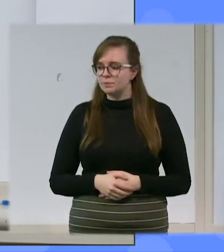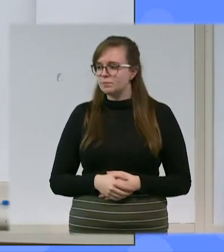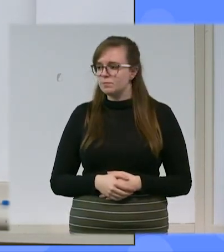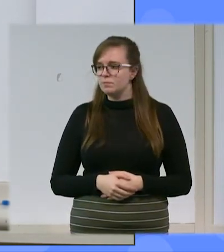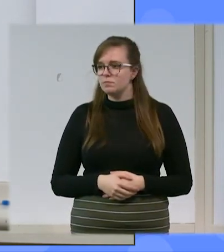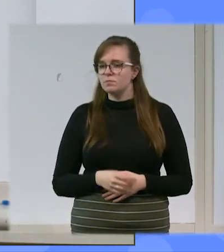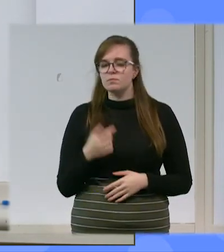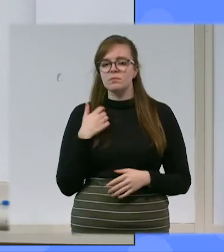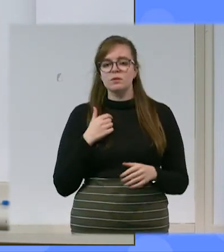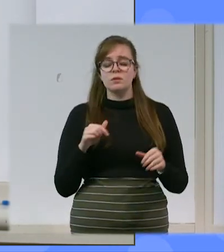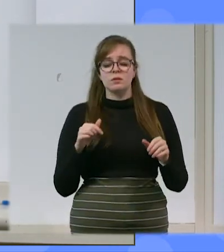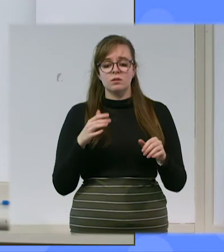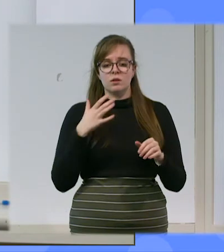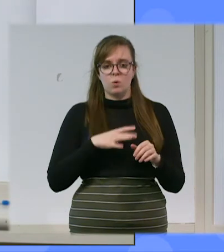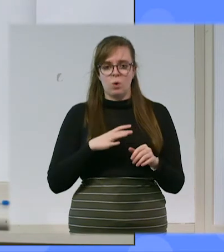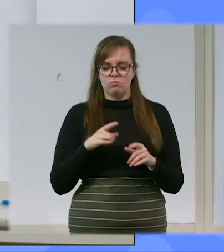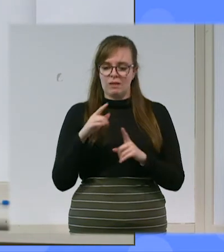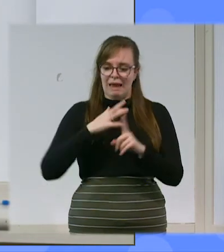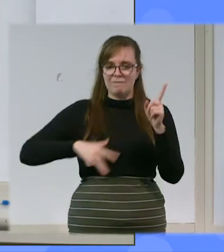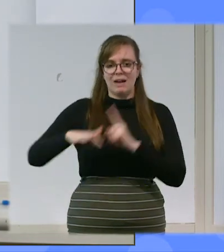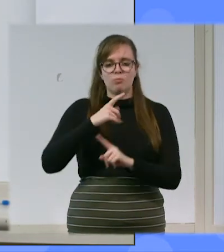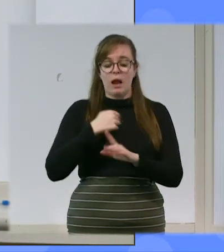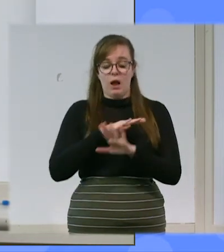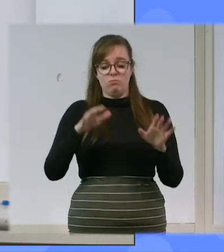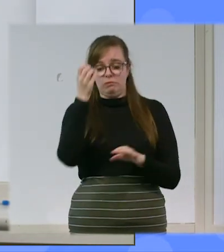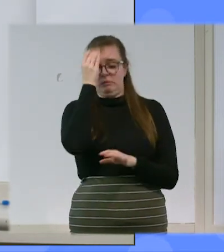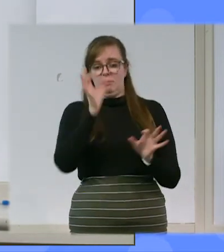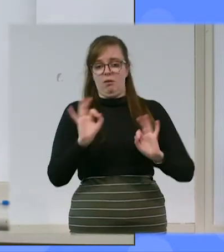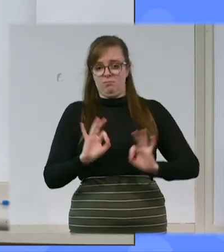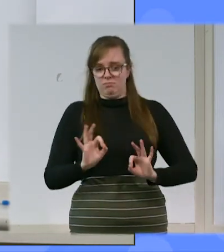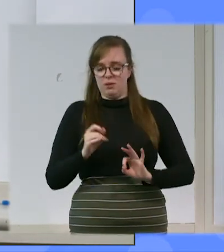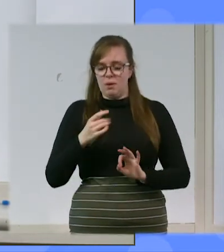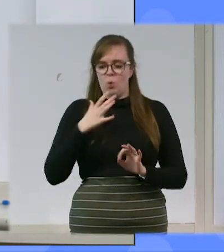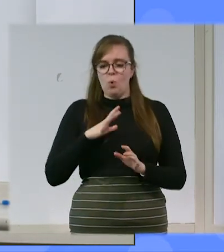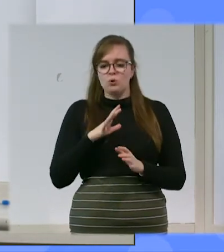about the environment I'm certainly no expert on this but I just want to highlight some of the interesting challenges which wasn't doable to get